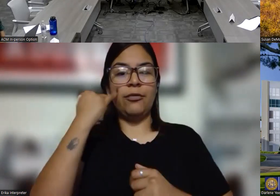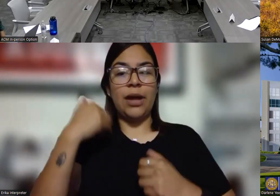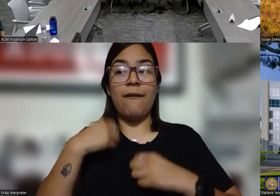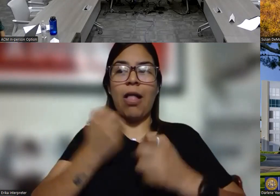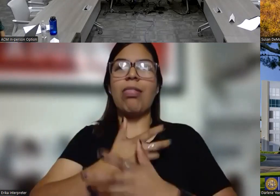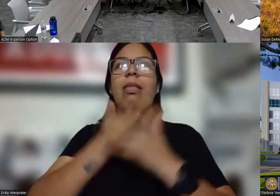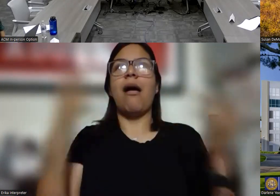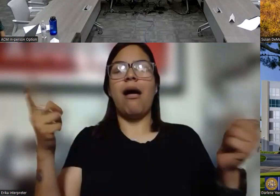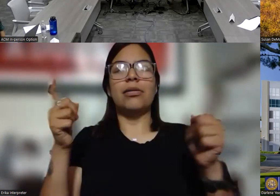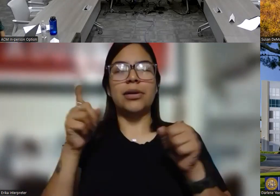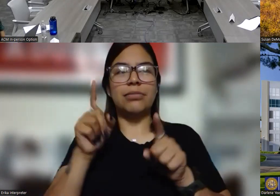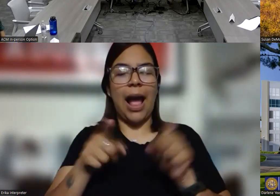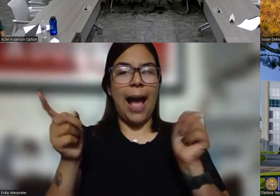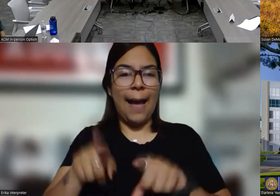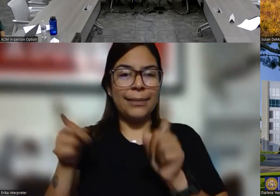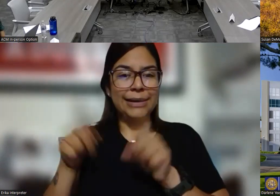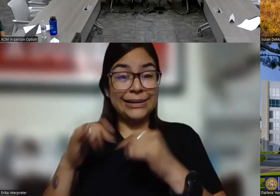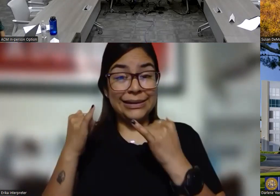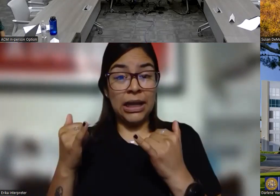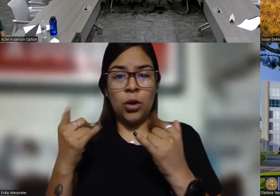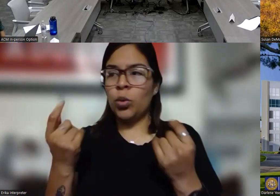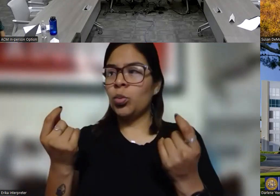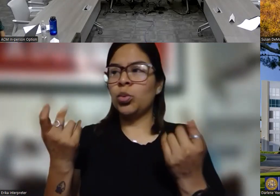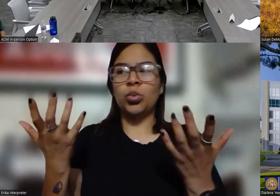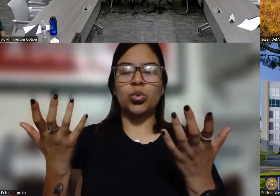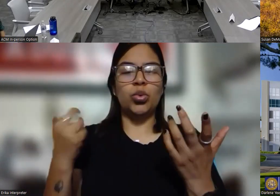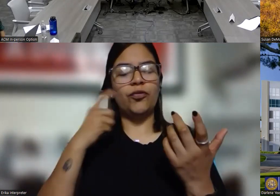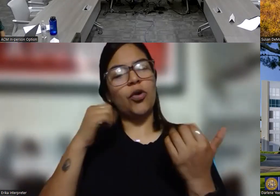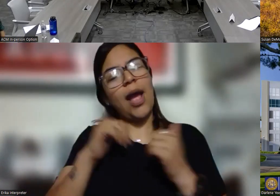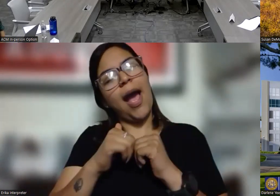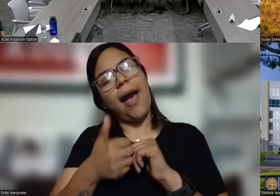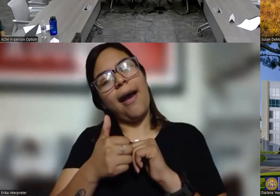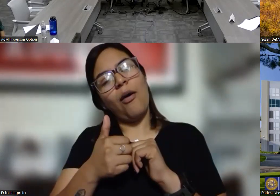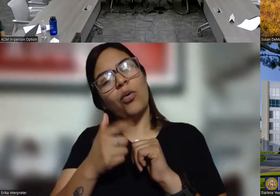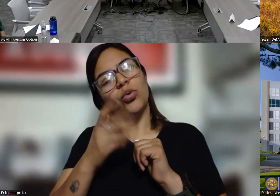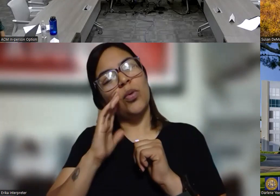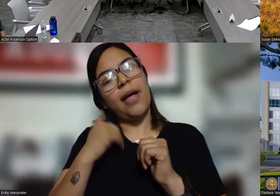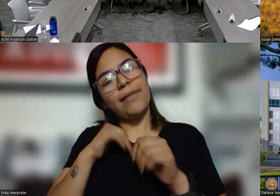with you know tella health and tele medicine and I was wondering ing somewhere in the in